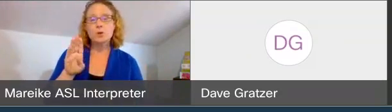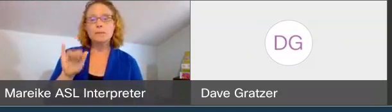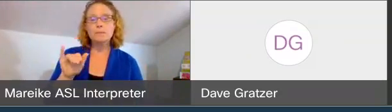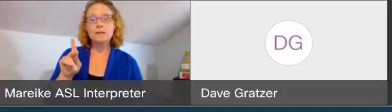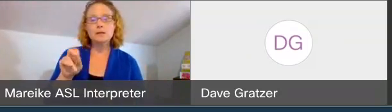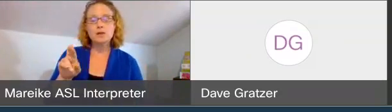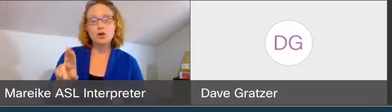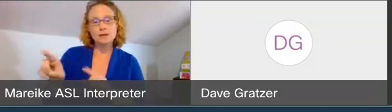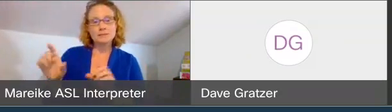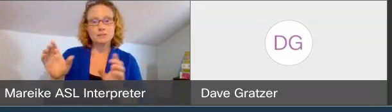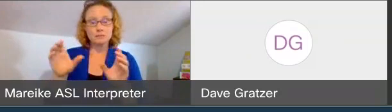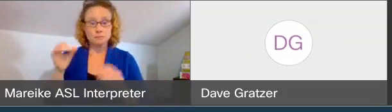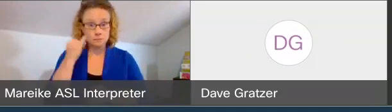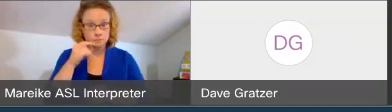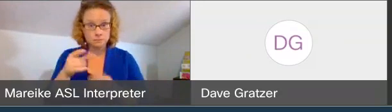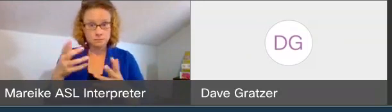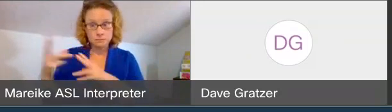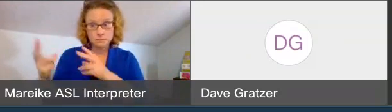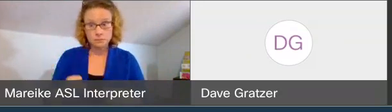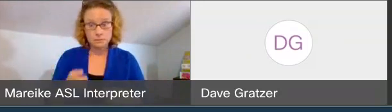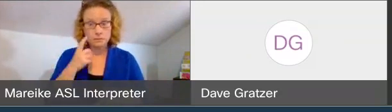interested in downloading that for personal use, you can do so,